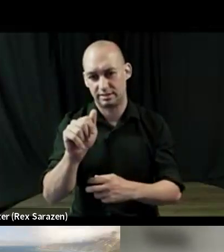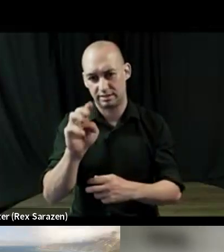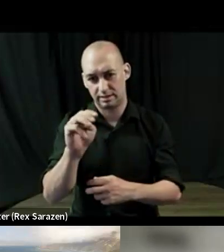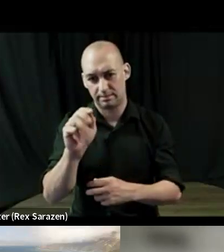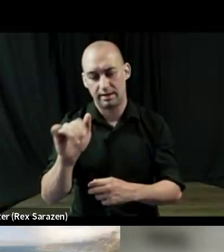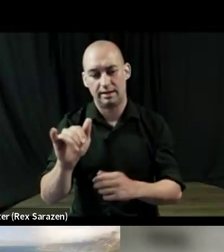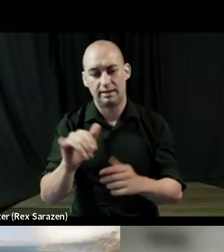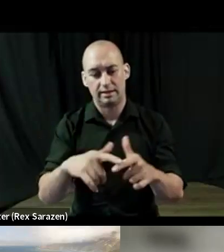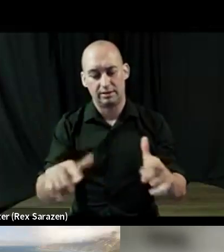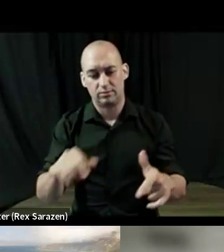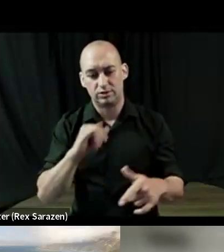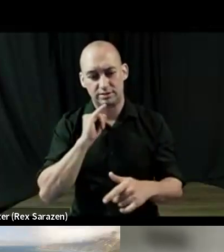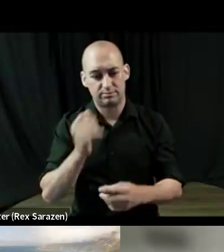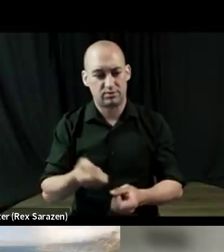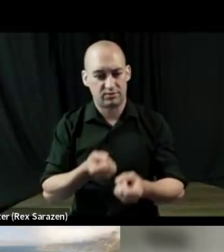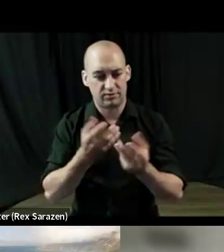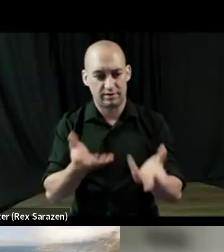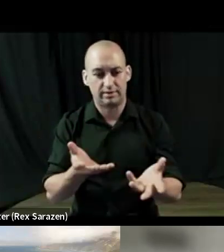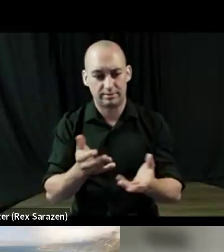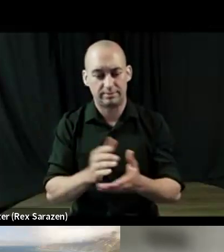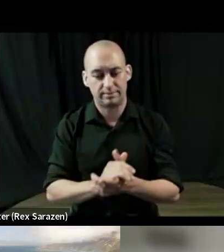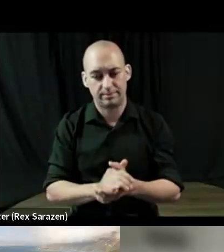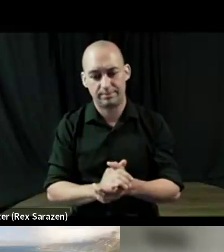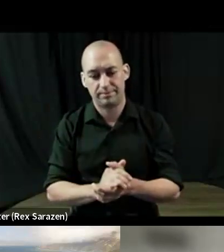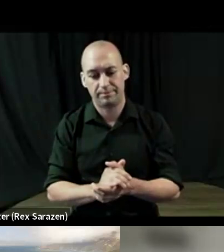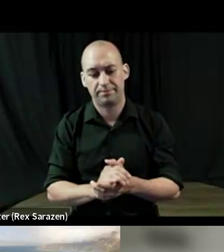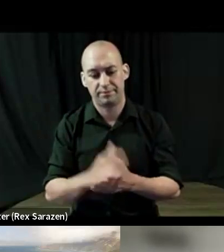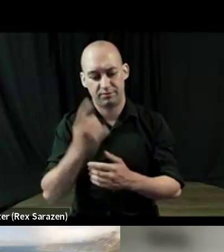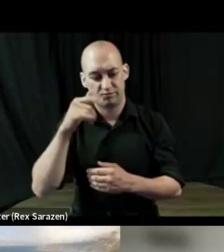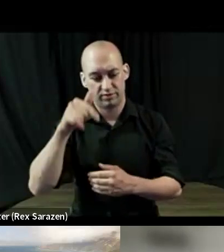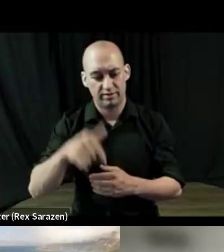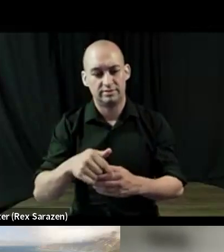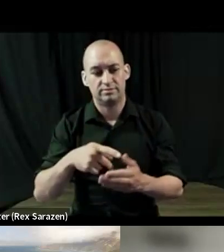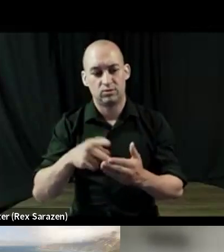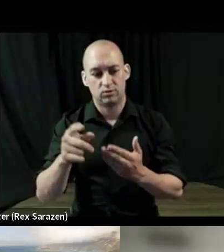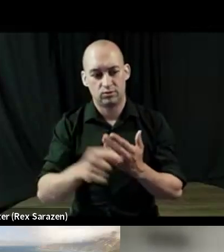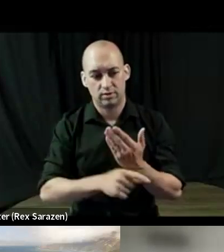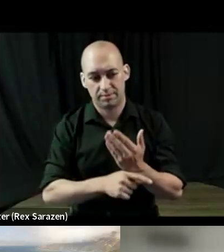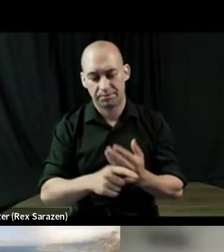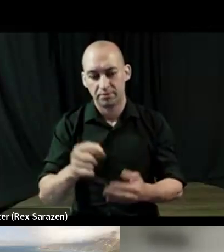terms of digital inclusion, resources and services for this programming, please. In addition to that,